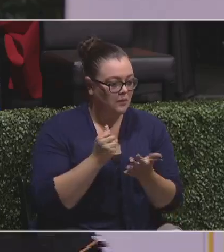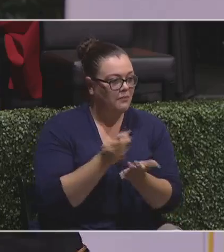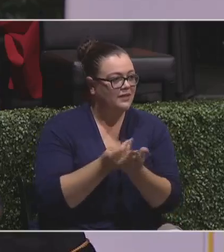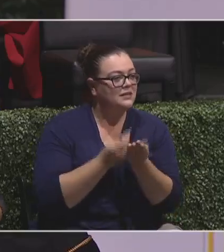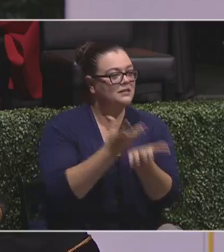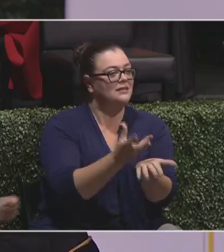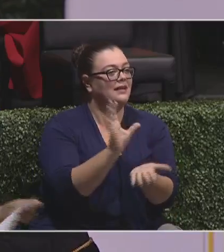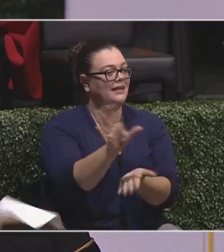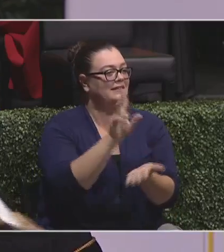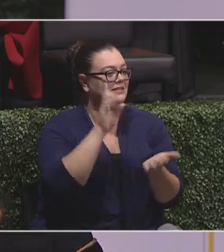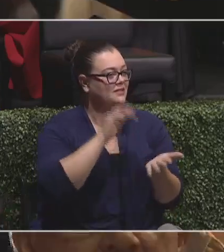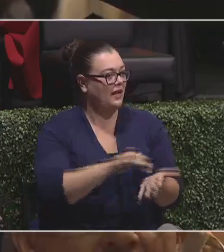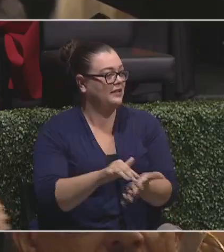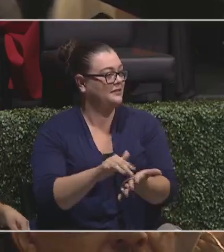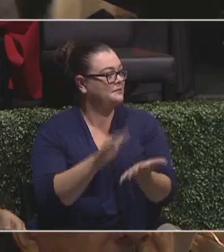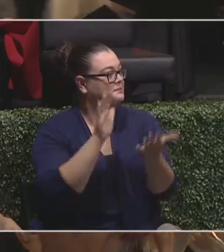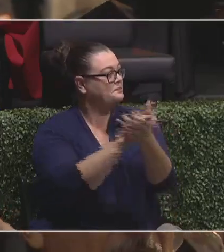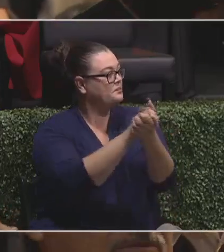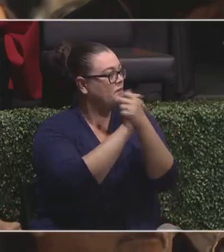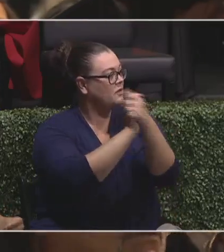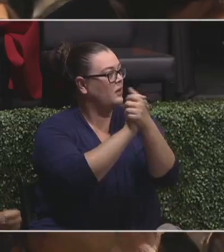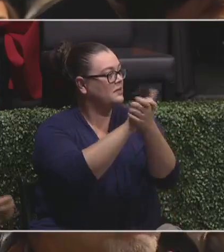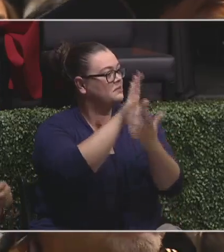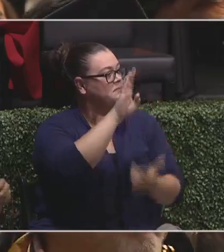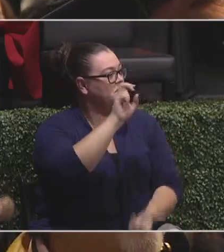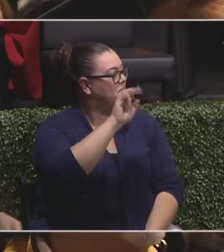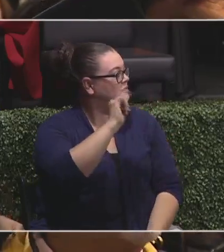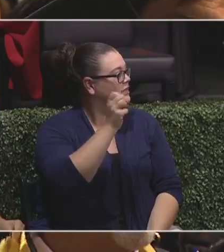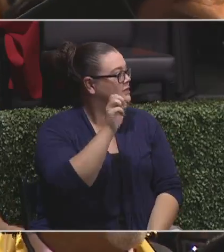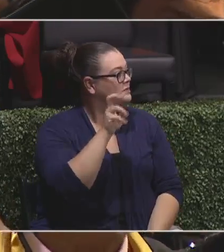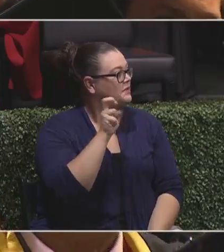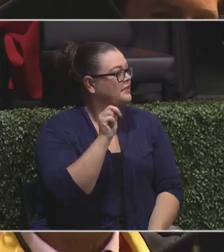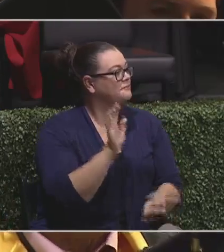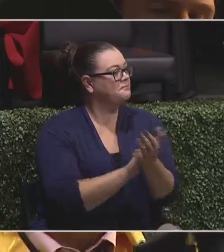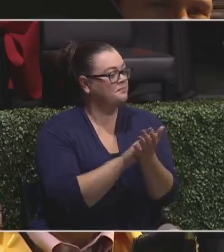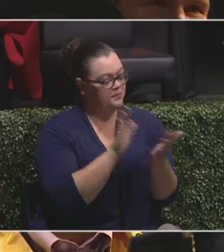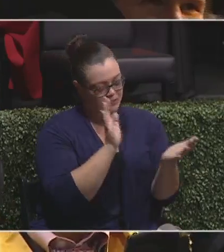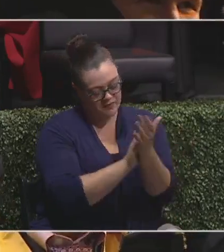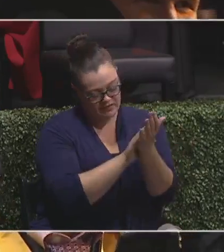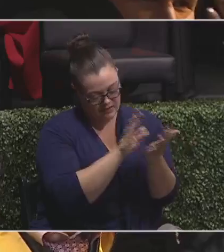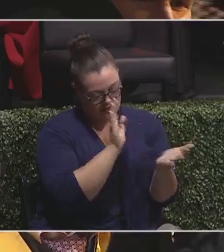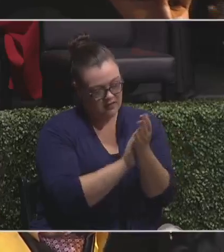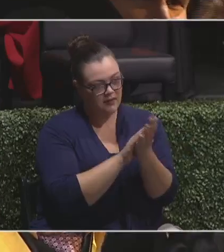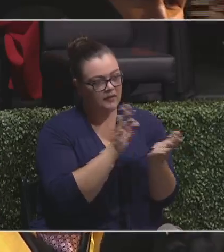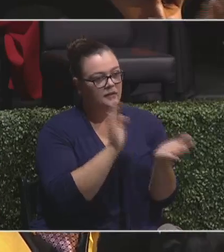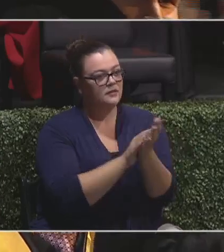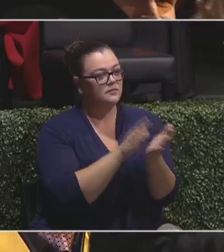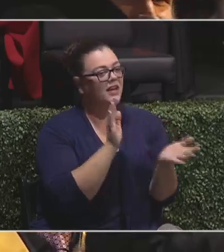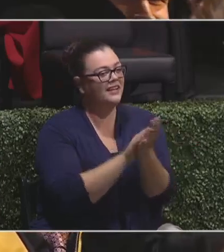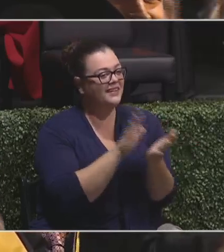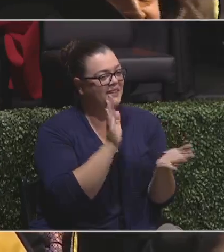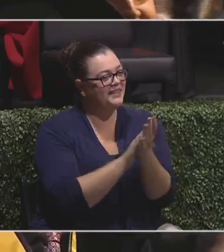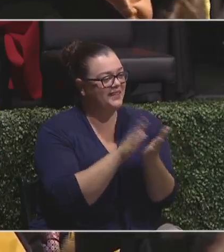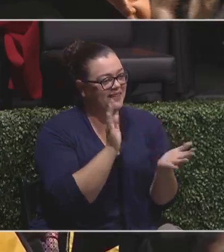PROGRAM AT UC DAVIS WHERE HE WAS AWARDED THE FLOYD AND MARY SCHWALL FELLOWSHIP IN MEDICAL RESEARCH TO FUND HIS STUDIES.